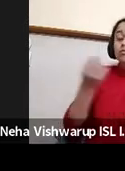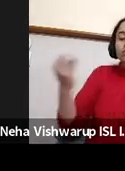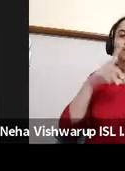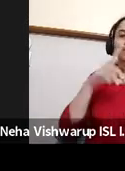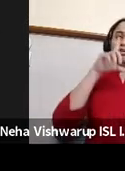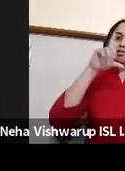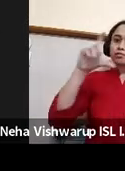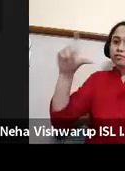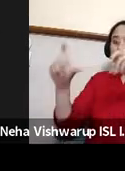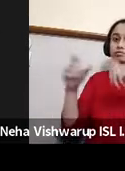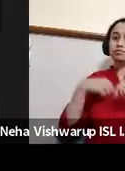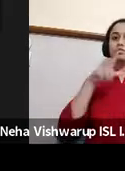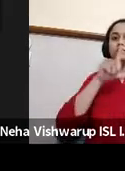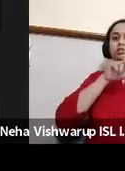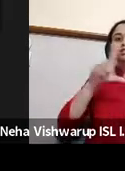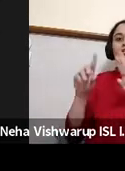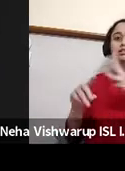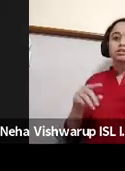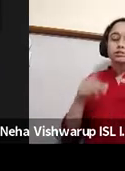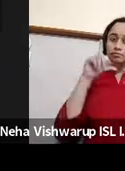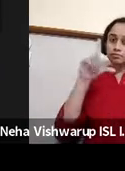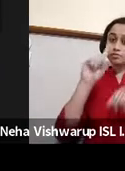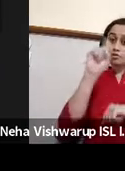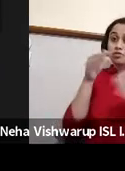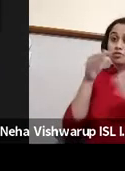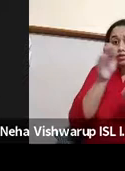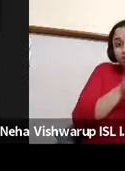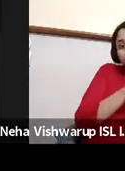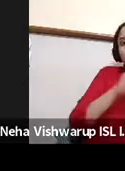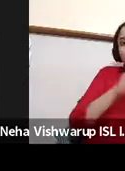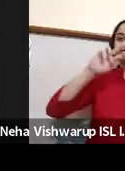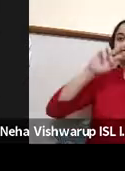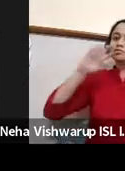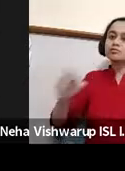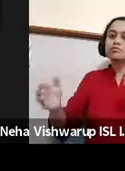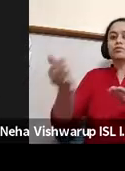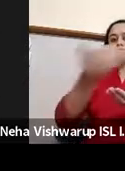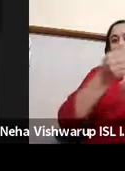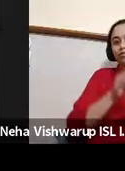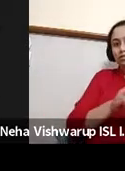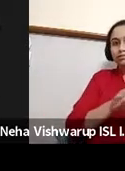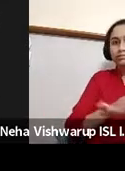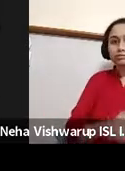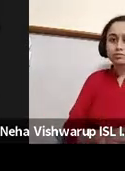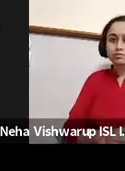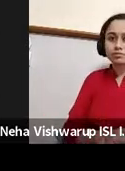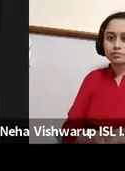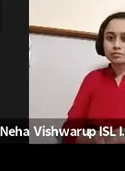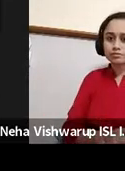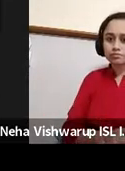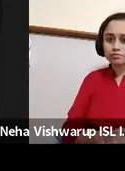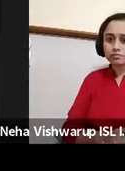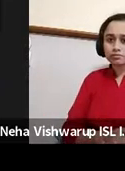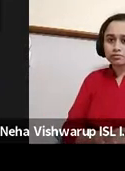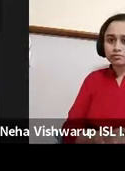this type and they formed the first section we explore from his archive take for instance the